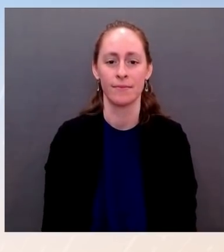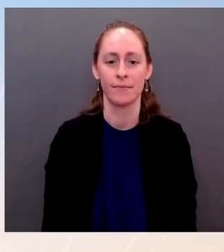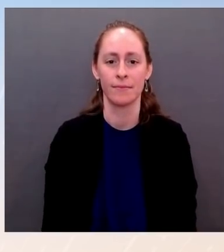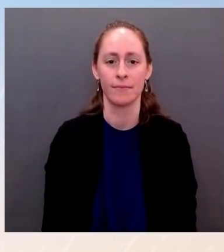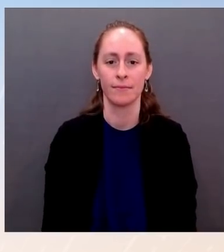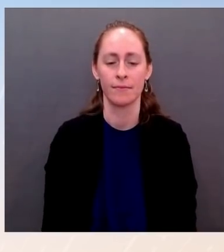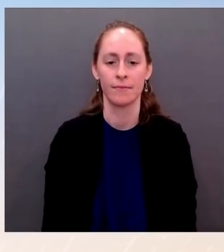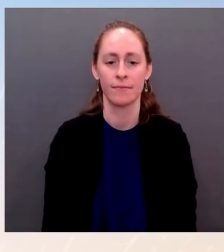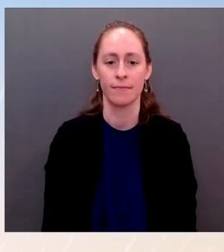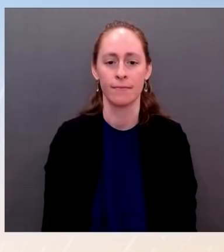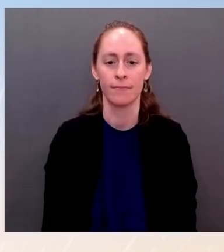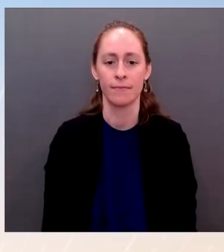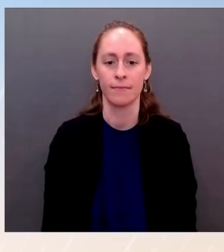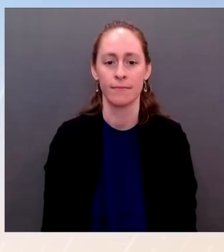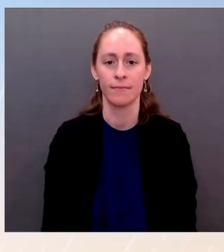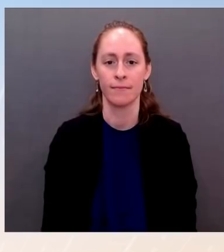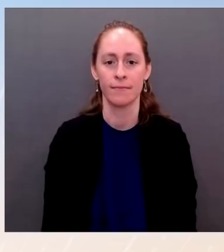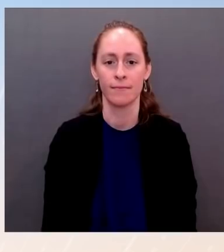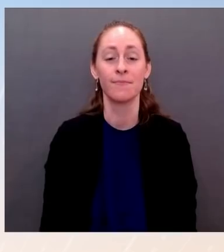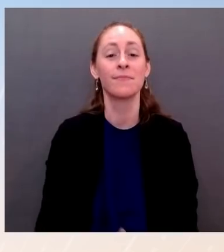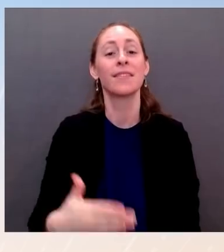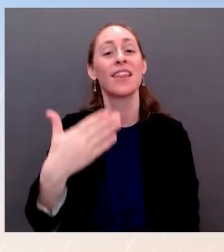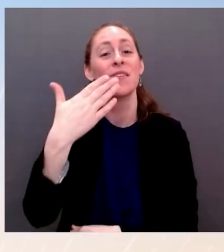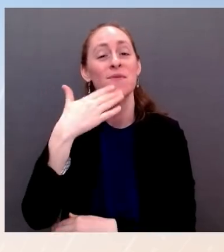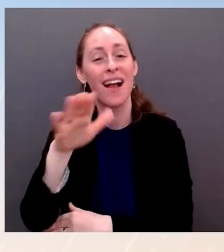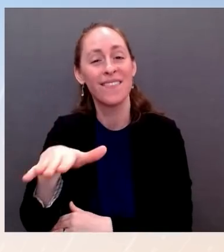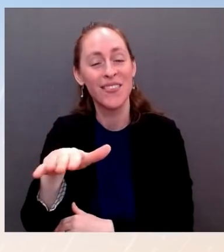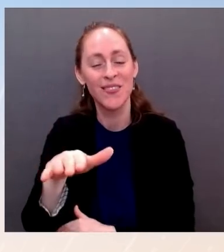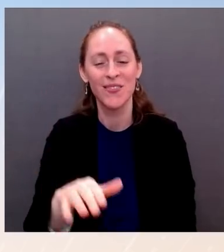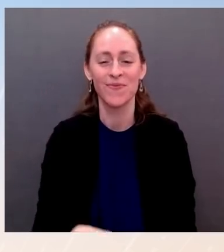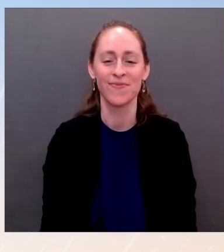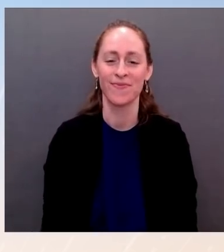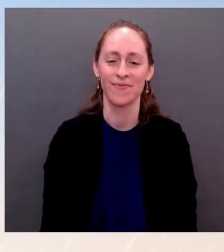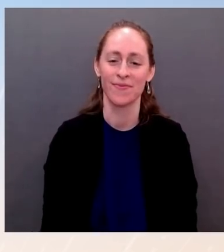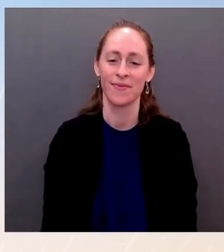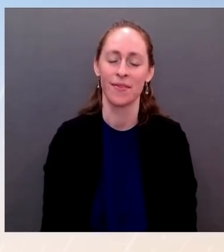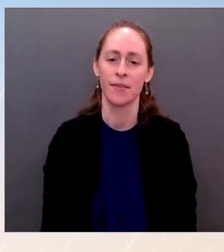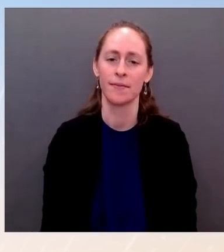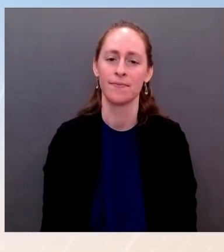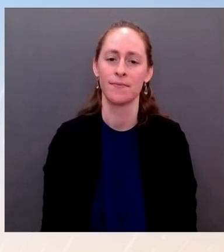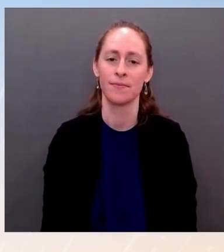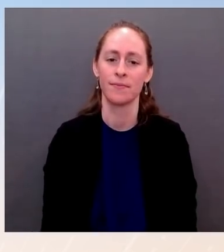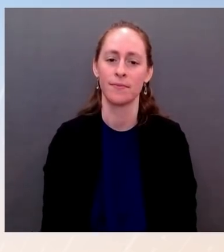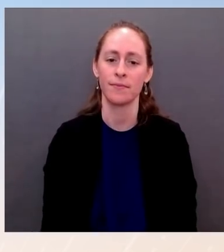Mr. Sullivan: Good afternoon. Thanks, everybody, for giving me the opportunity to be here. I'd like to make a few comments